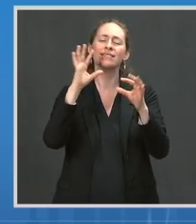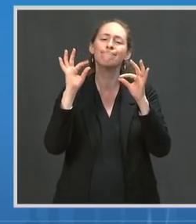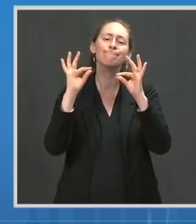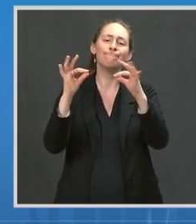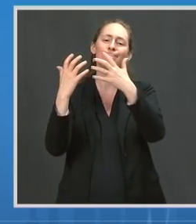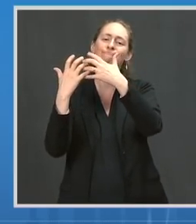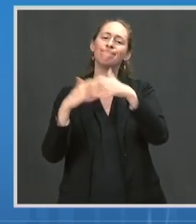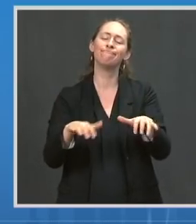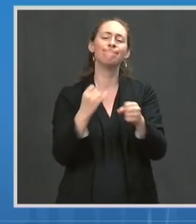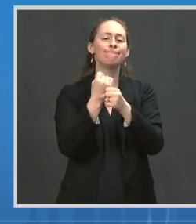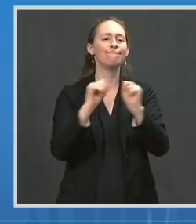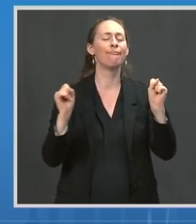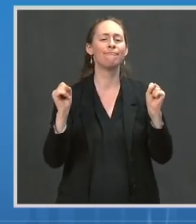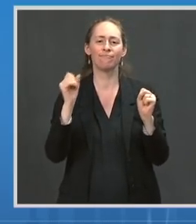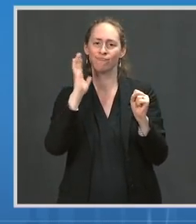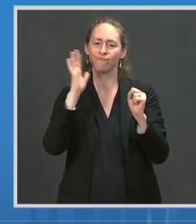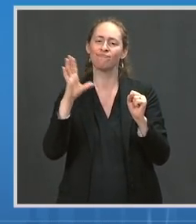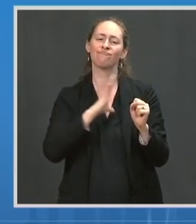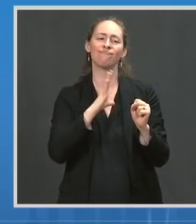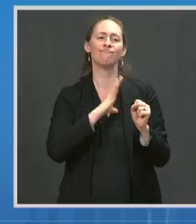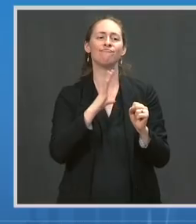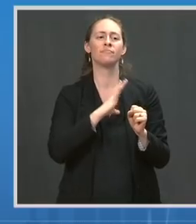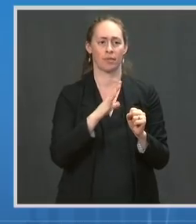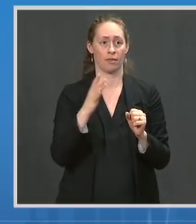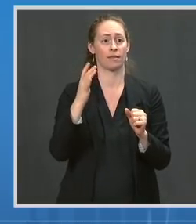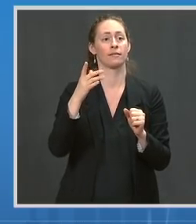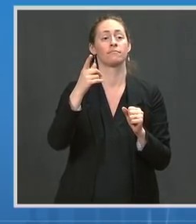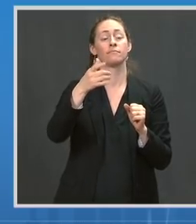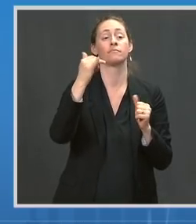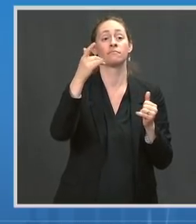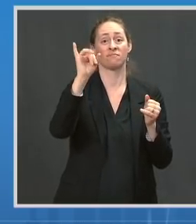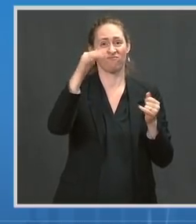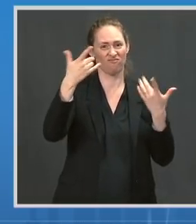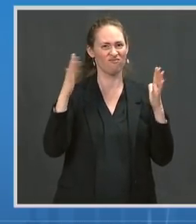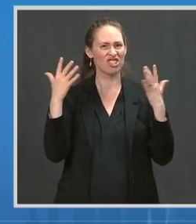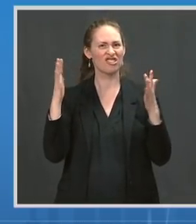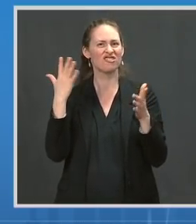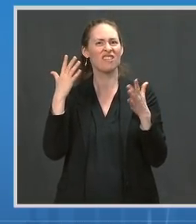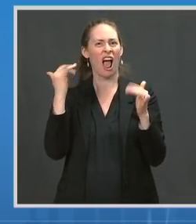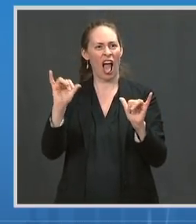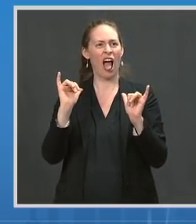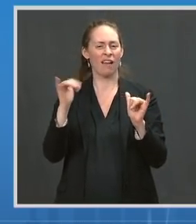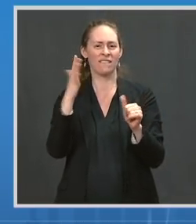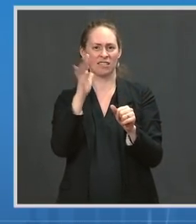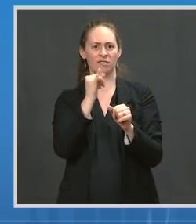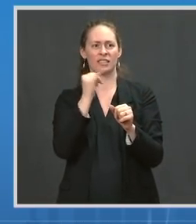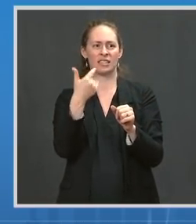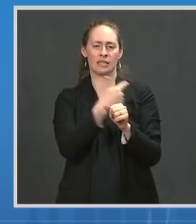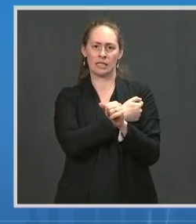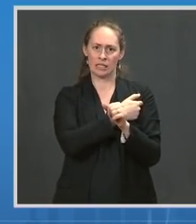Second, even if you've received the Johnson & Johnson vaccine, the vast and overwhelming likelihood